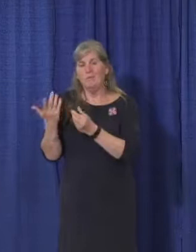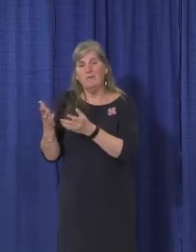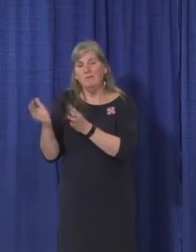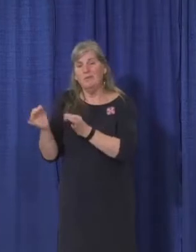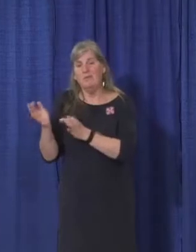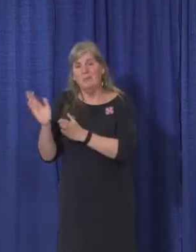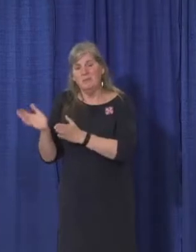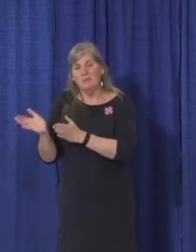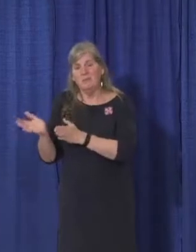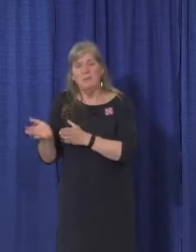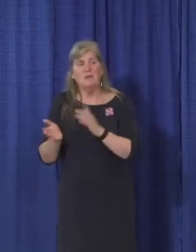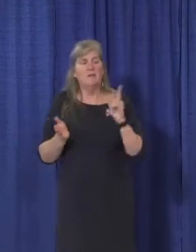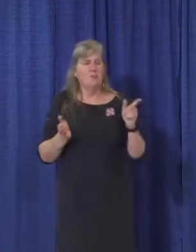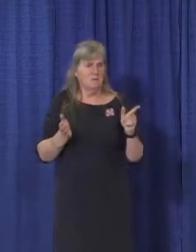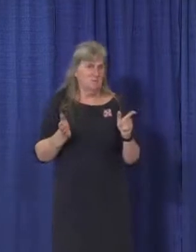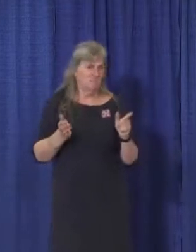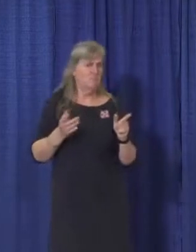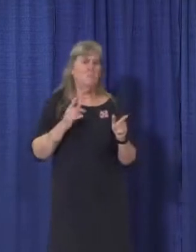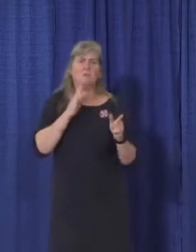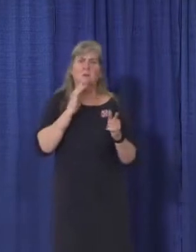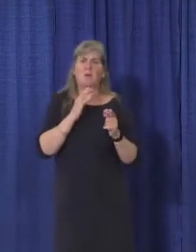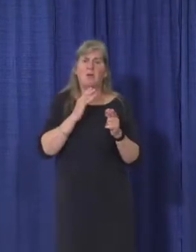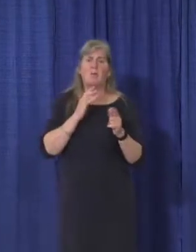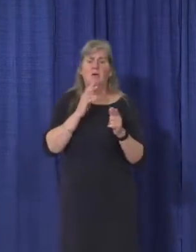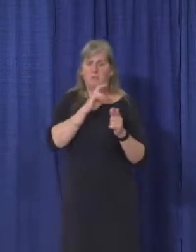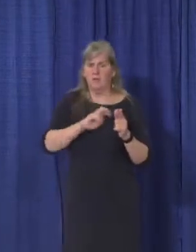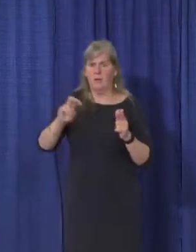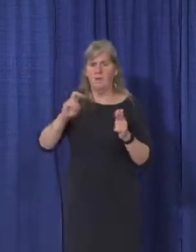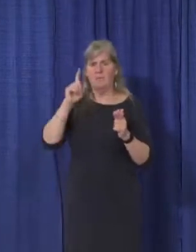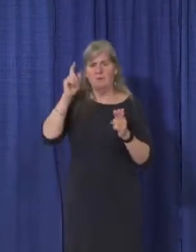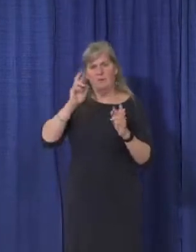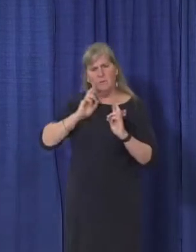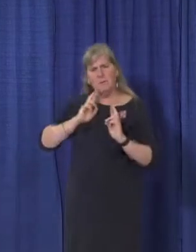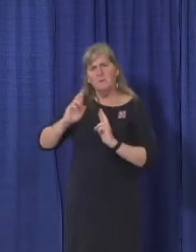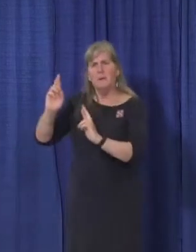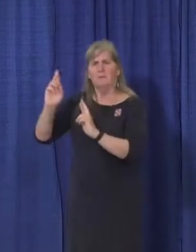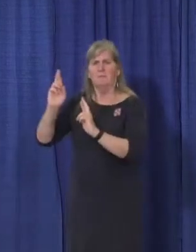vobis talked about respectful and mindful travel and I think